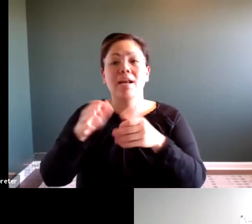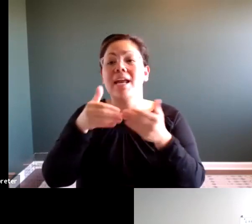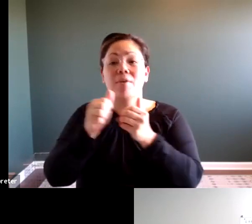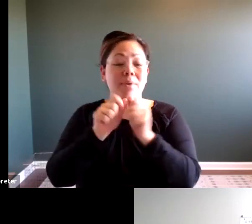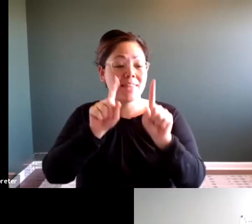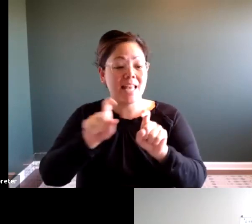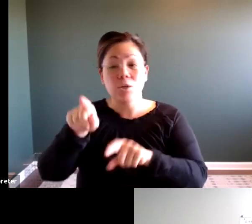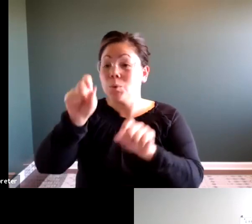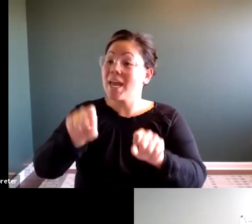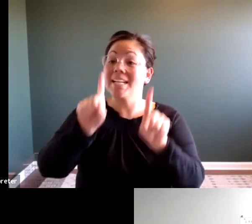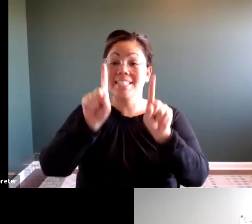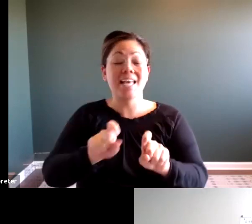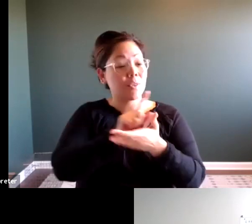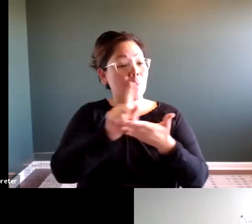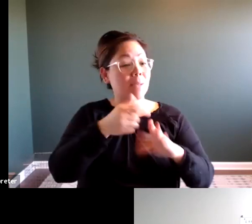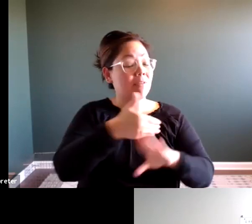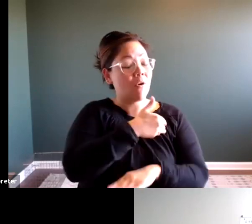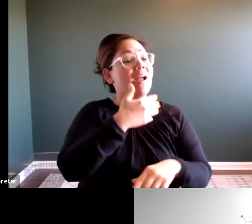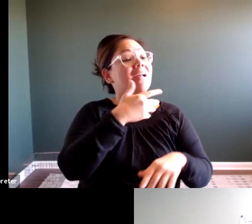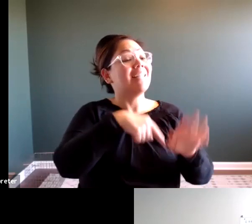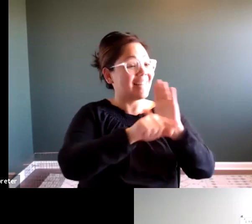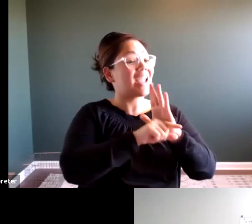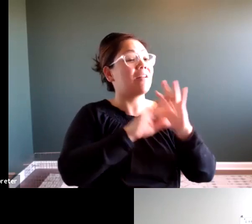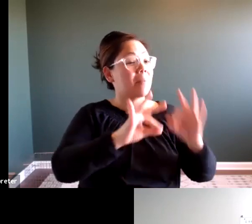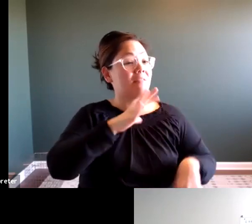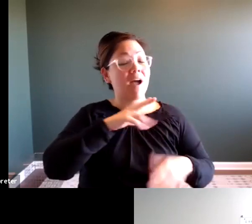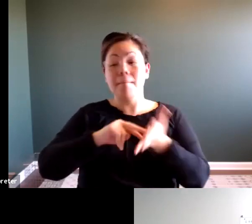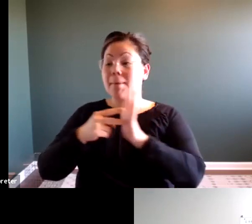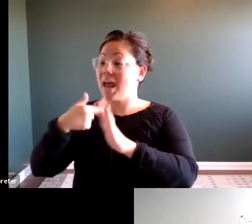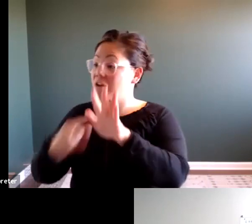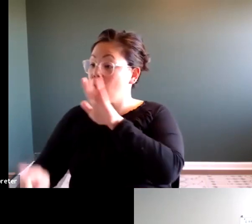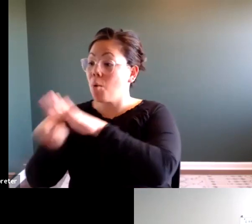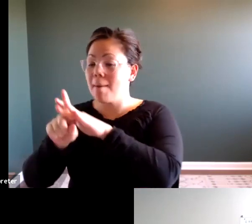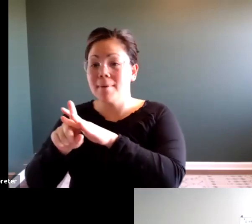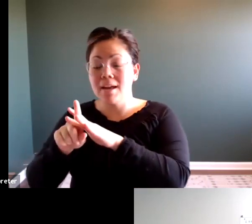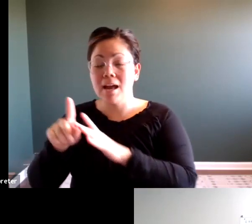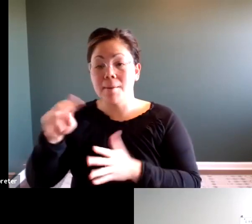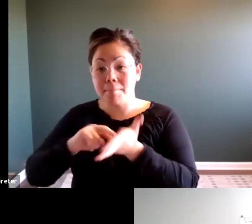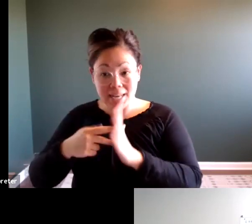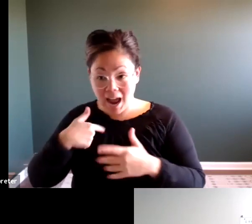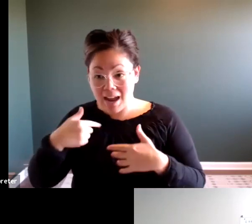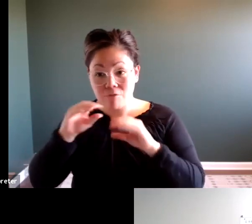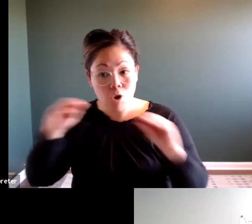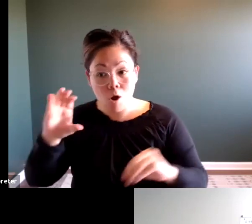that you can get tested the week before and be negative, but it doesn't mean that the day that I show up that I don't actually, you know have COVID